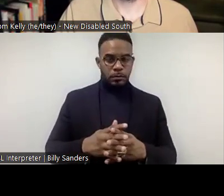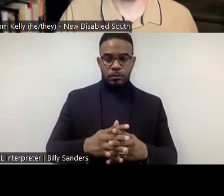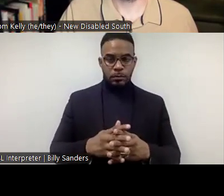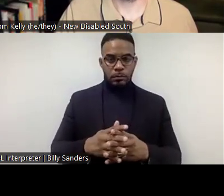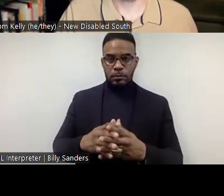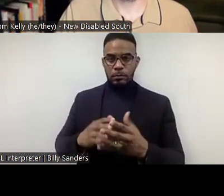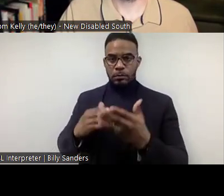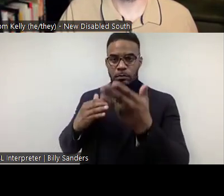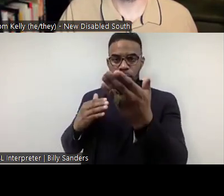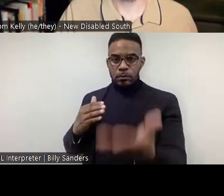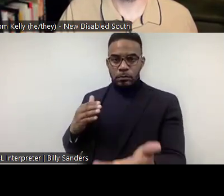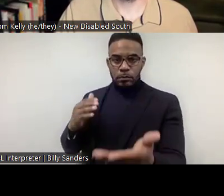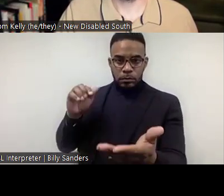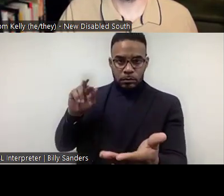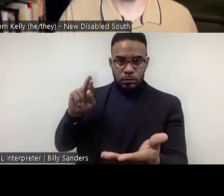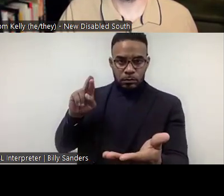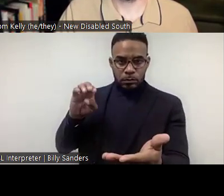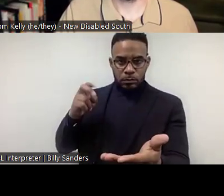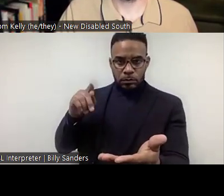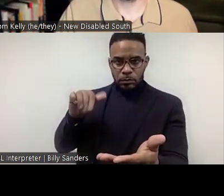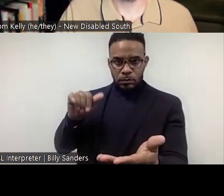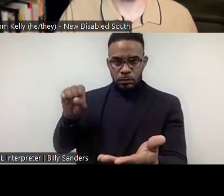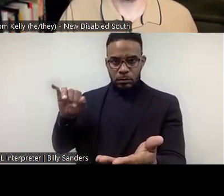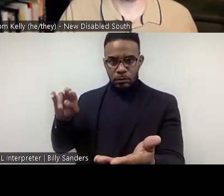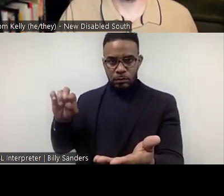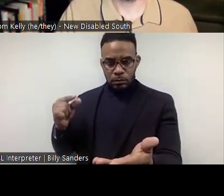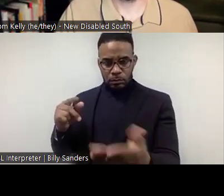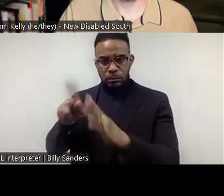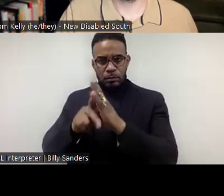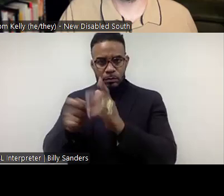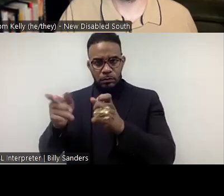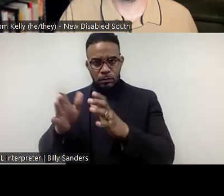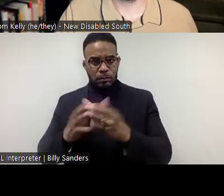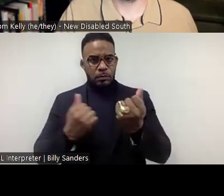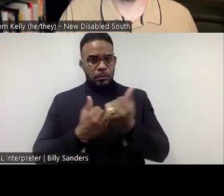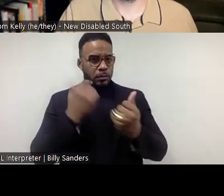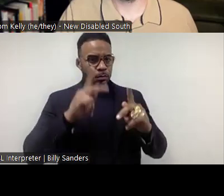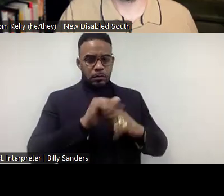well. Okay. So Rachita Singh, policy manager at American